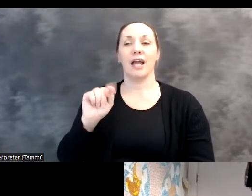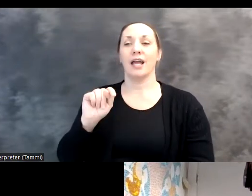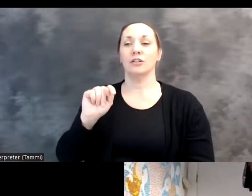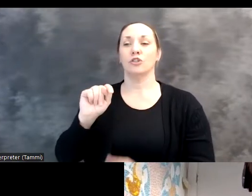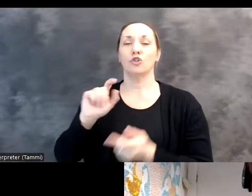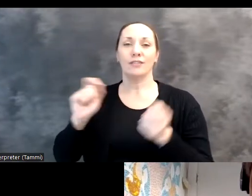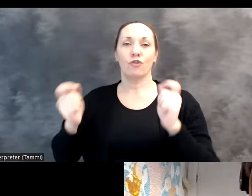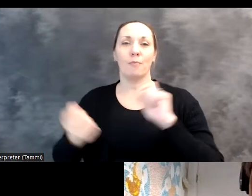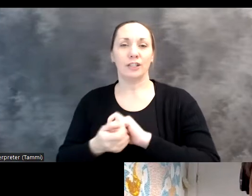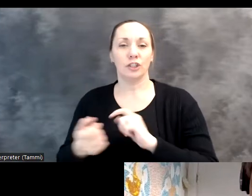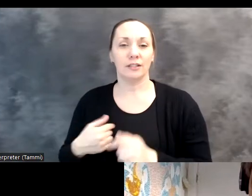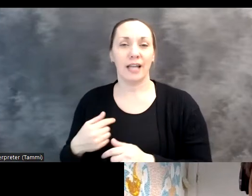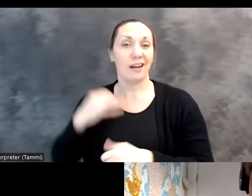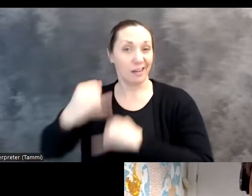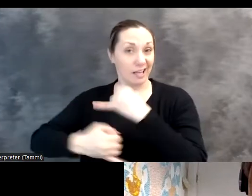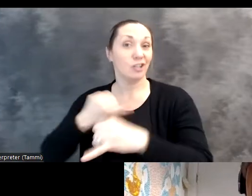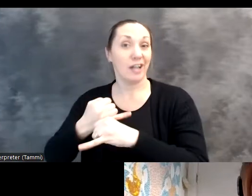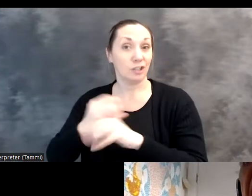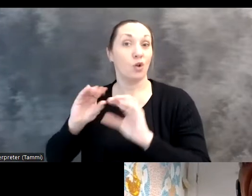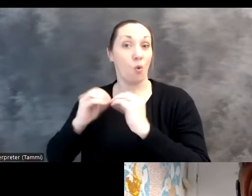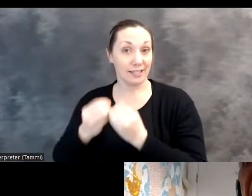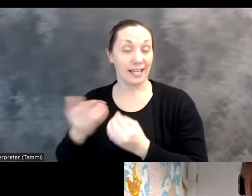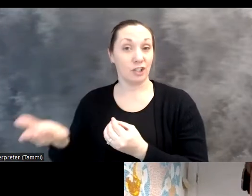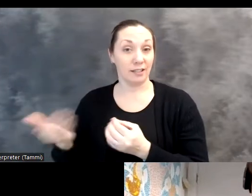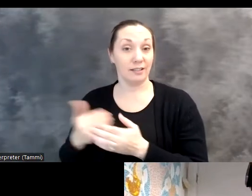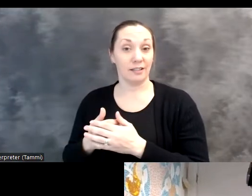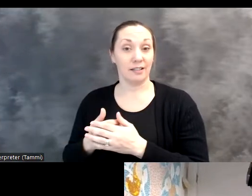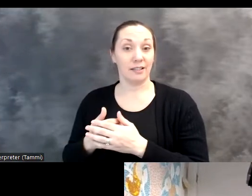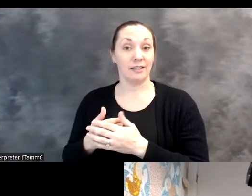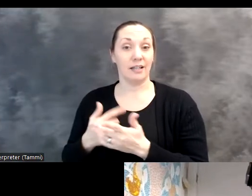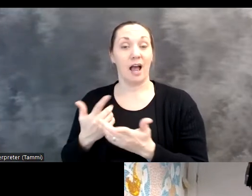I'm Steve Tyler, I'm director of assistive technology and